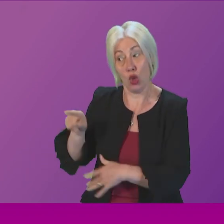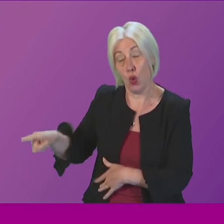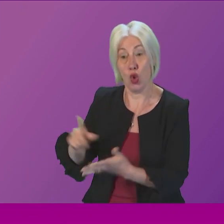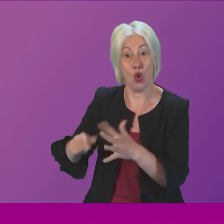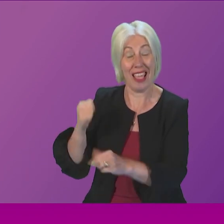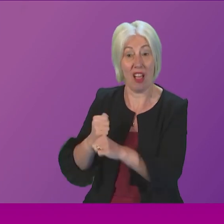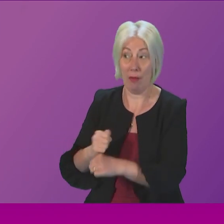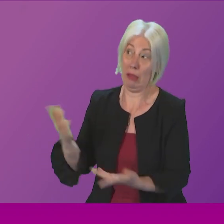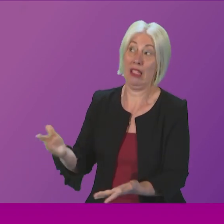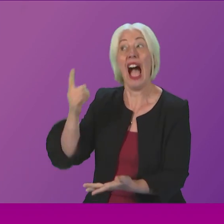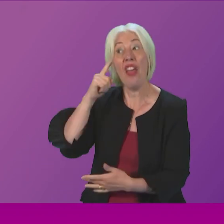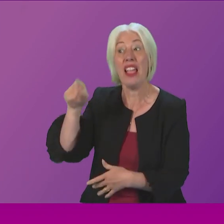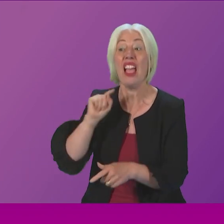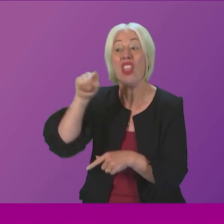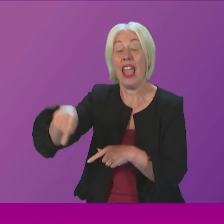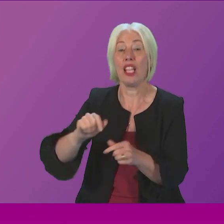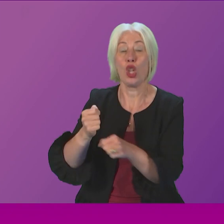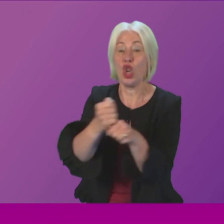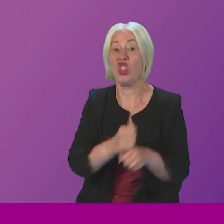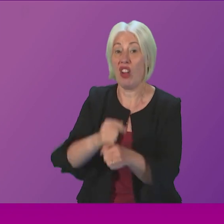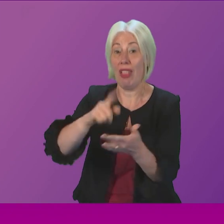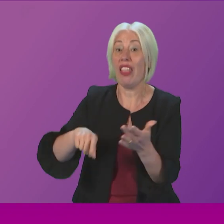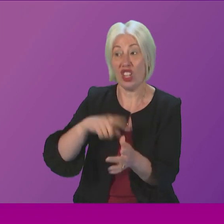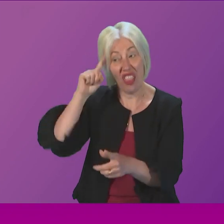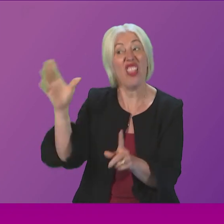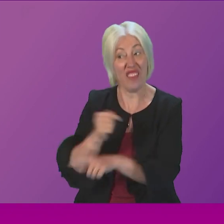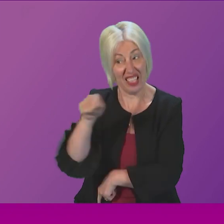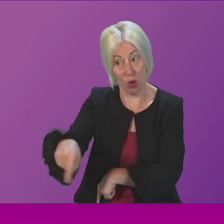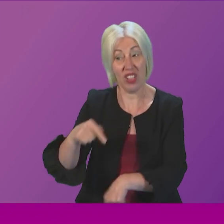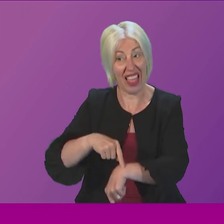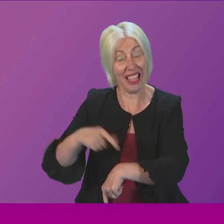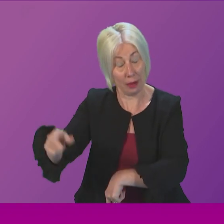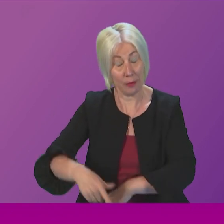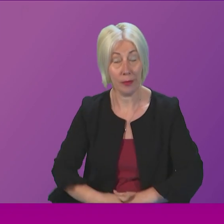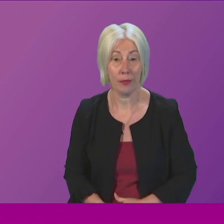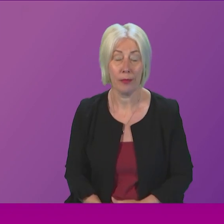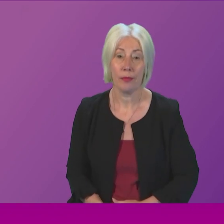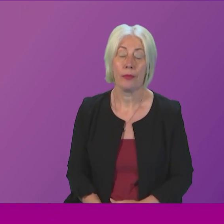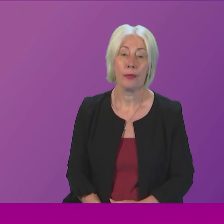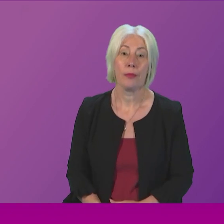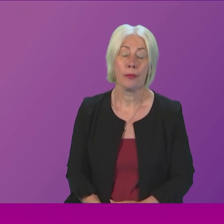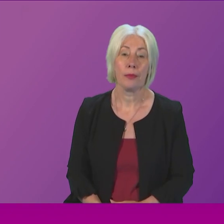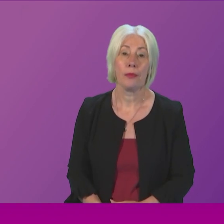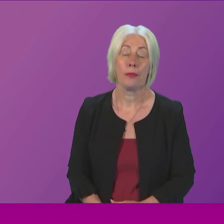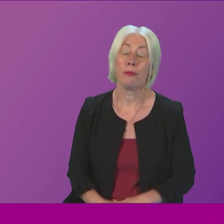I suspect that they will find out in a pretty brutal fashion when it comes to the next general